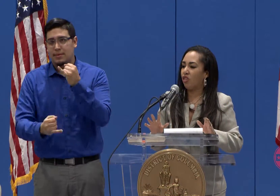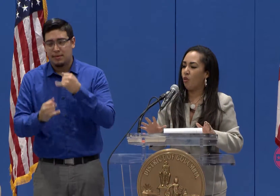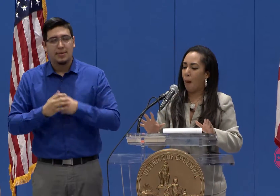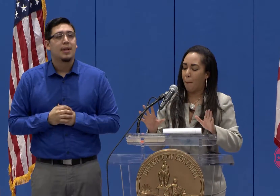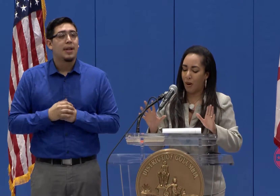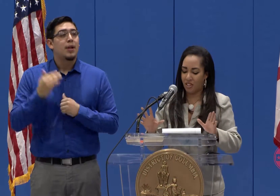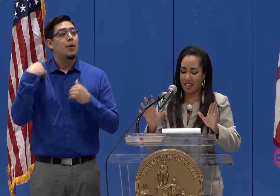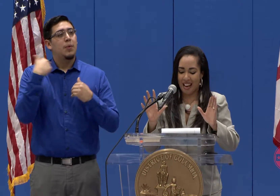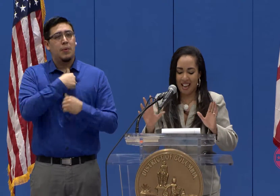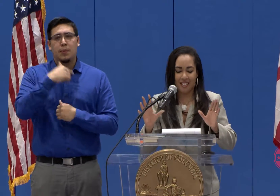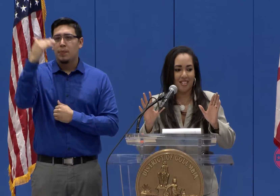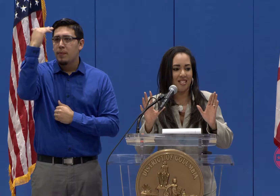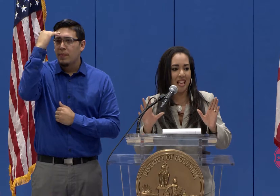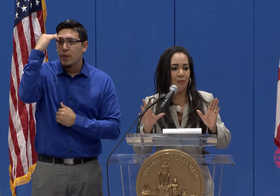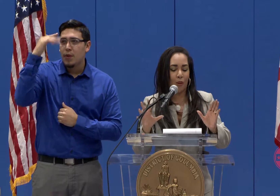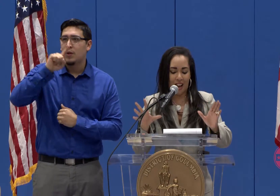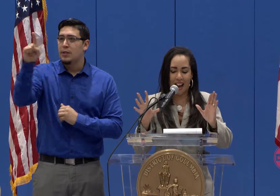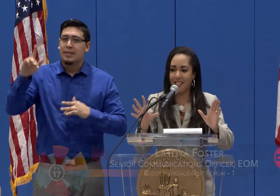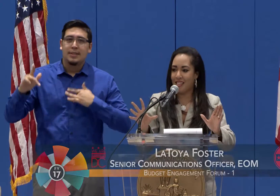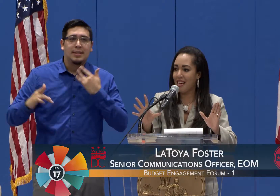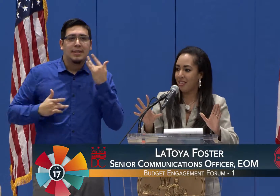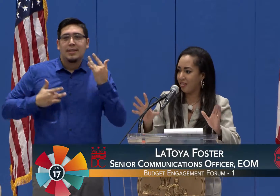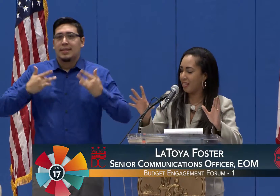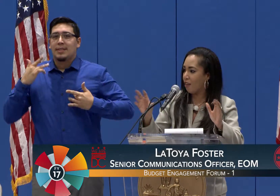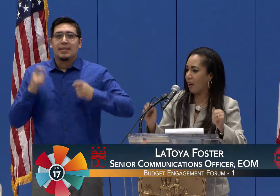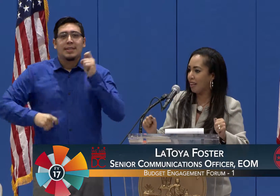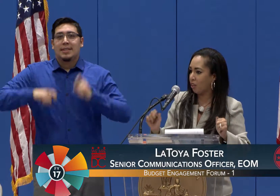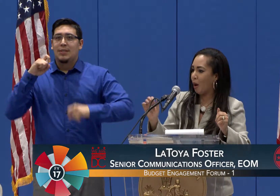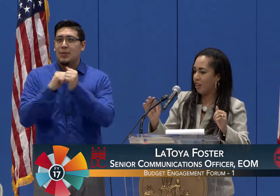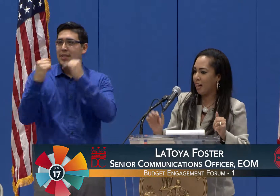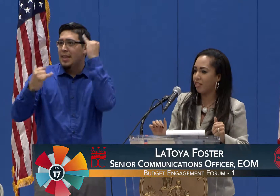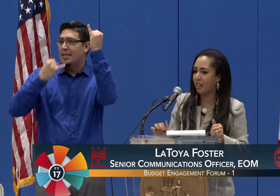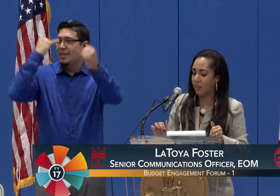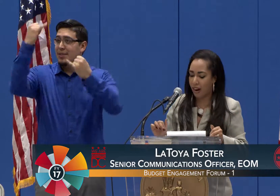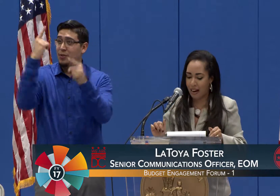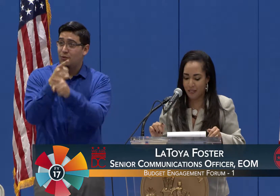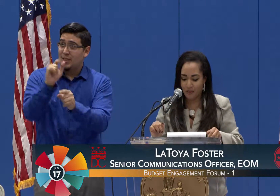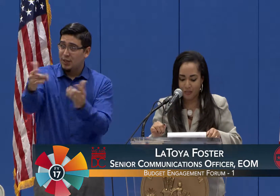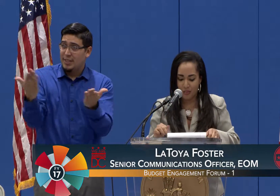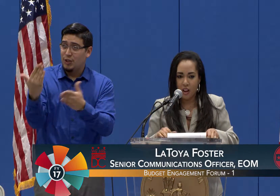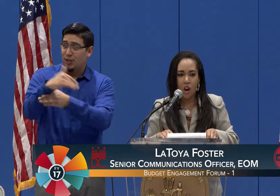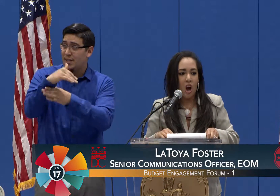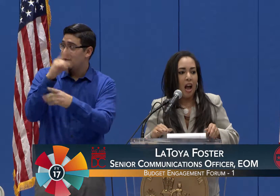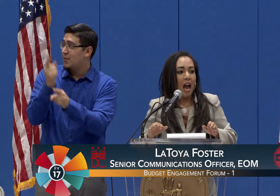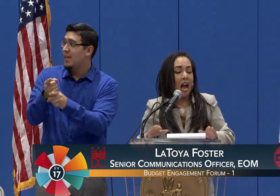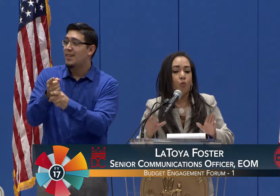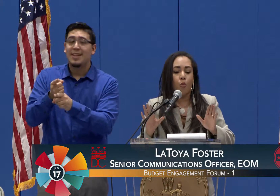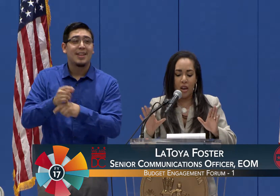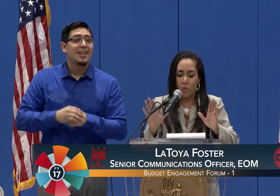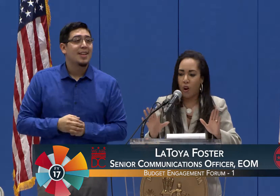YOU ARE BURSTING AT THE SEAMS WITH IDEAS. ISN'T THAT RIGHT? THAT'S WHY YOU ARE HERE TONIGHT, RIGHT?